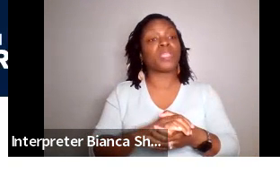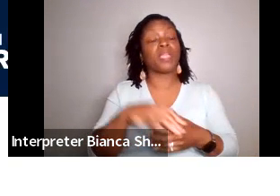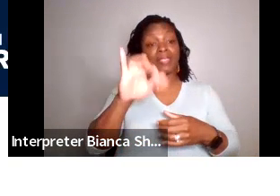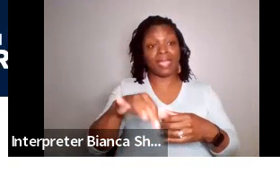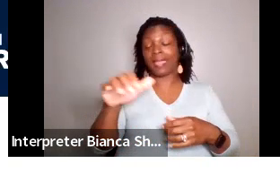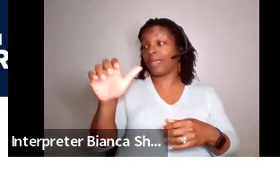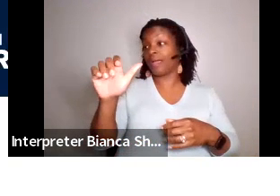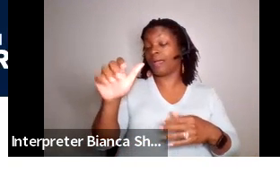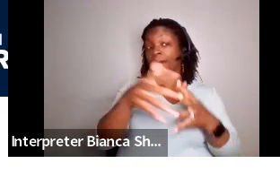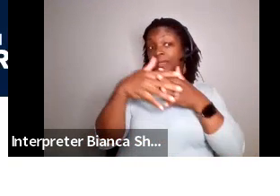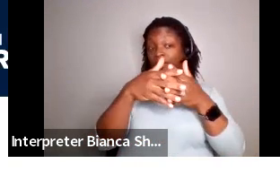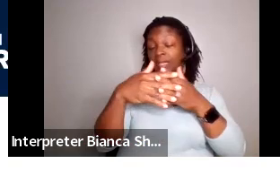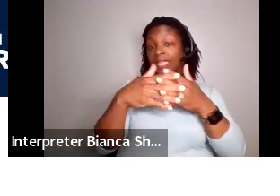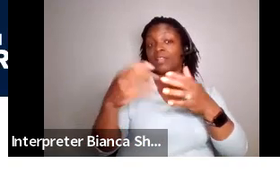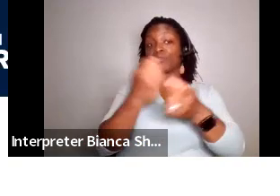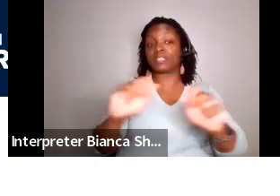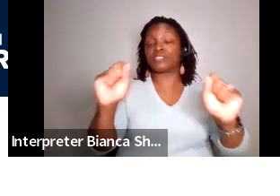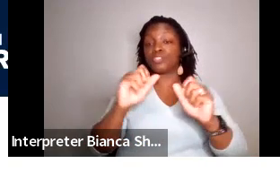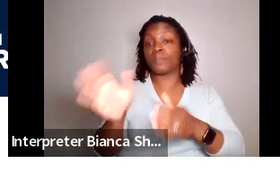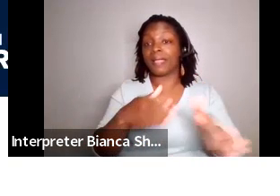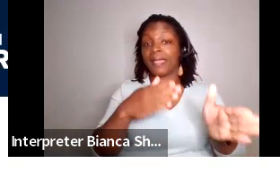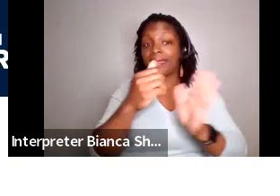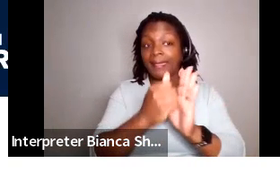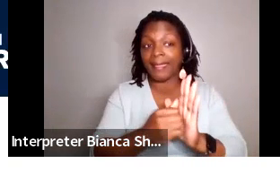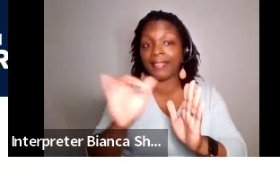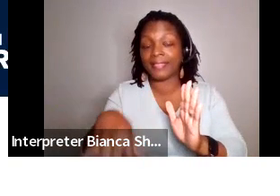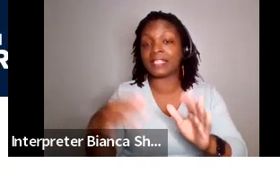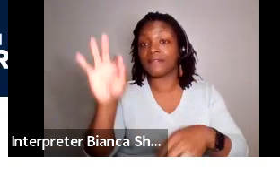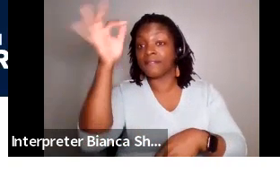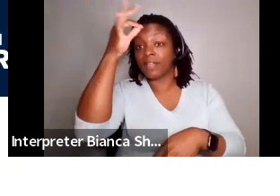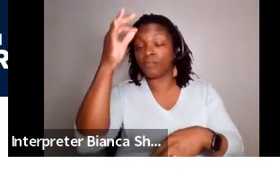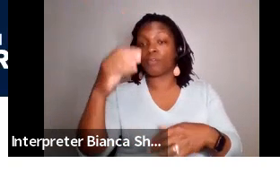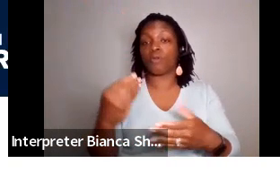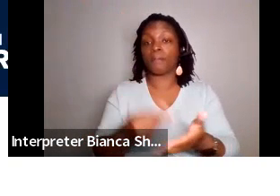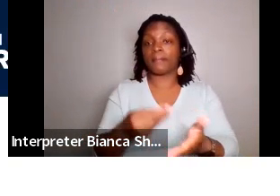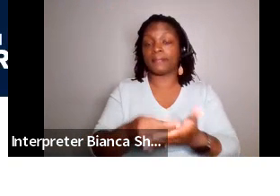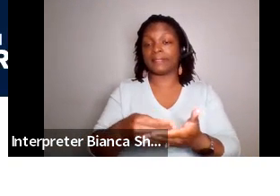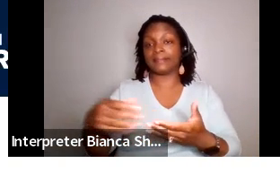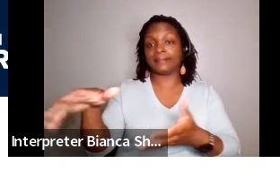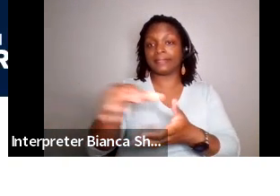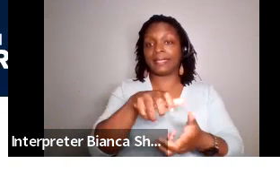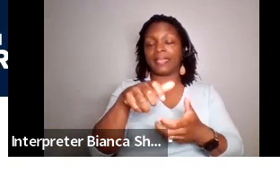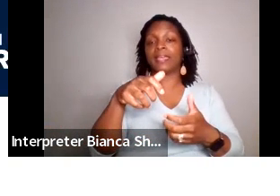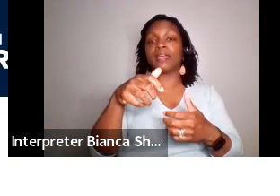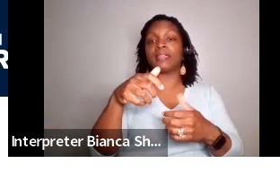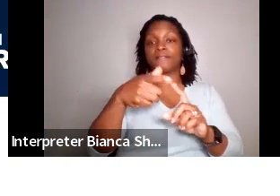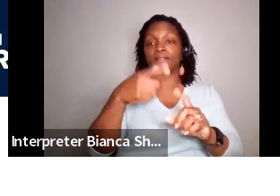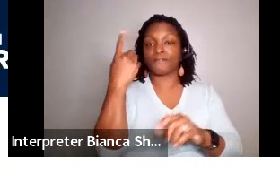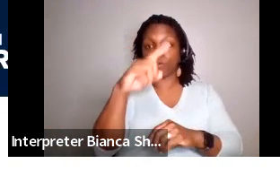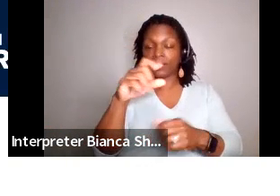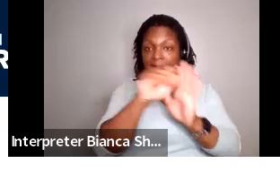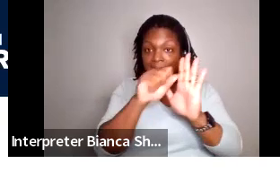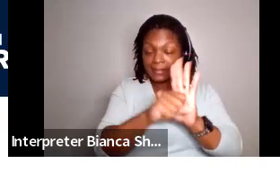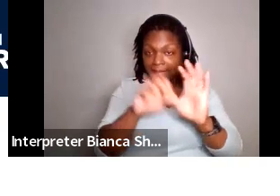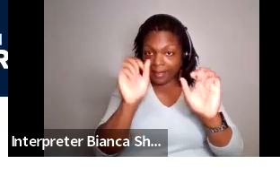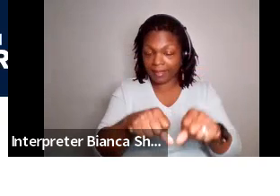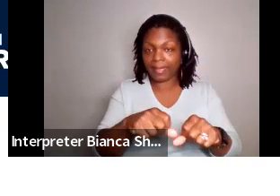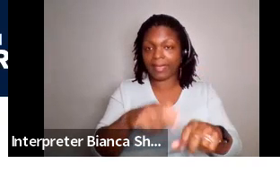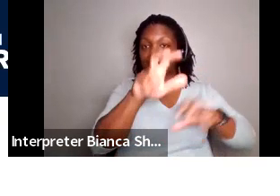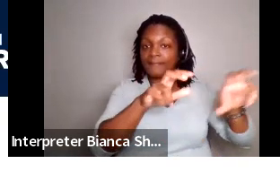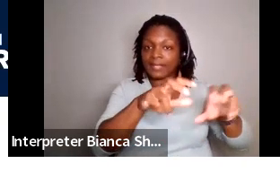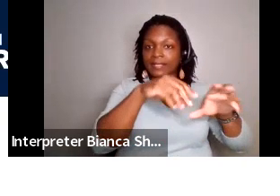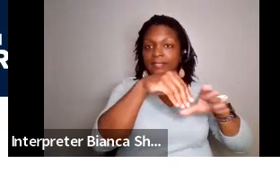This is a federal funding opportunity available to States to really invest in their home and community based programs.